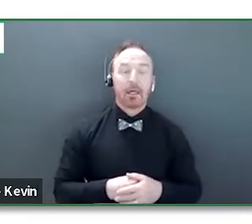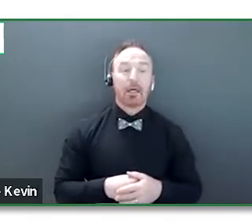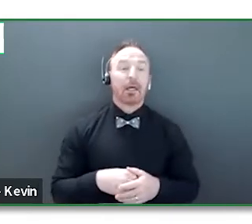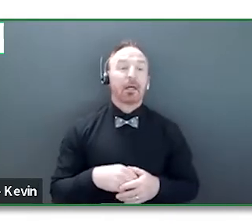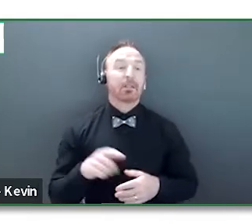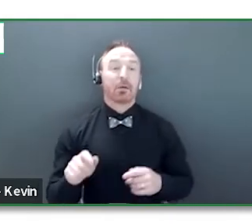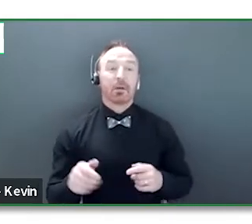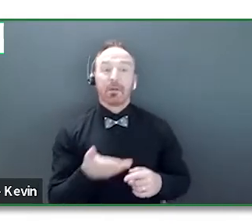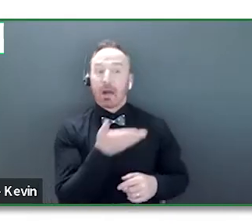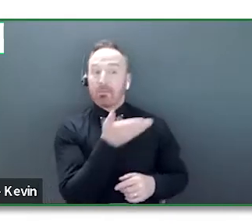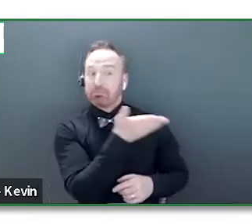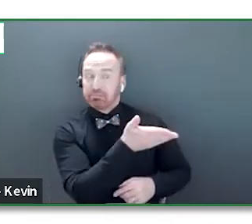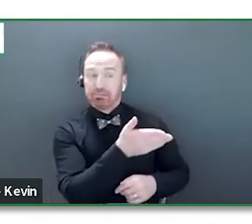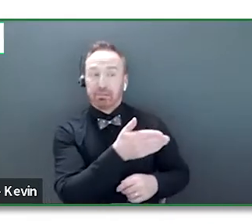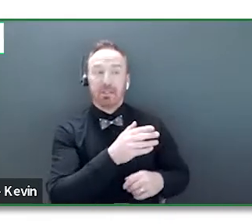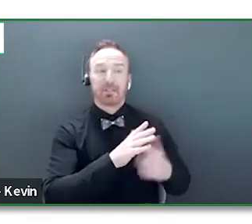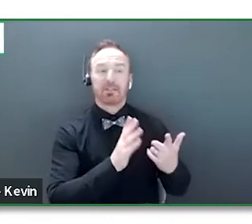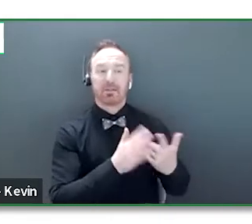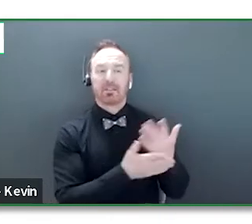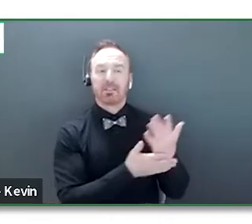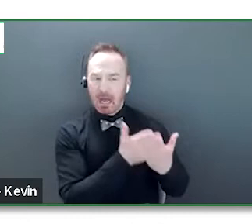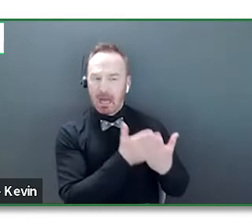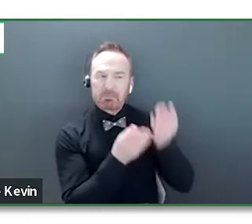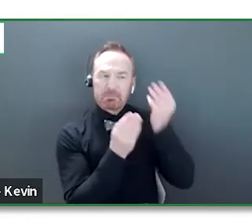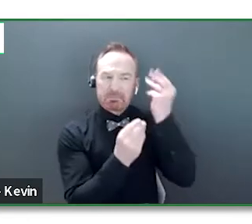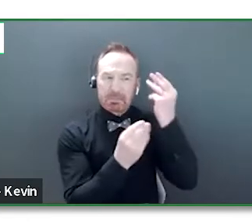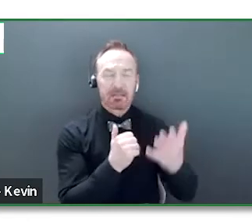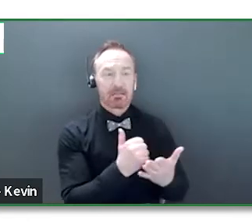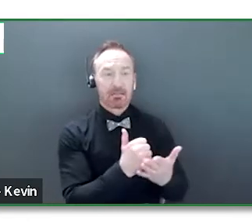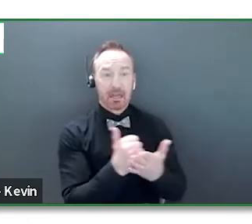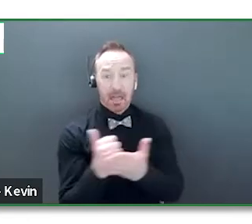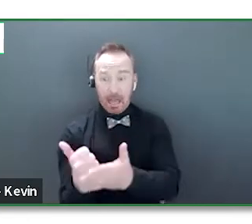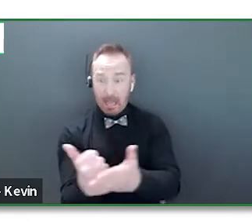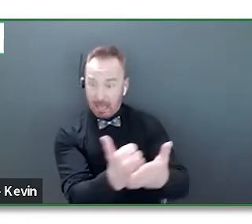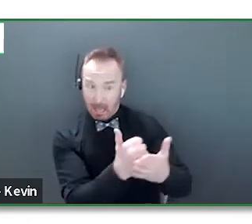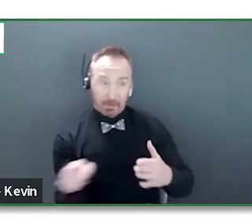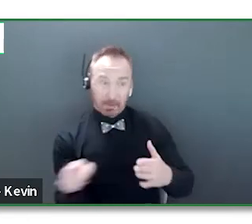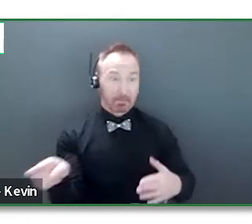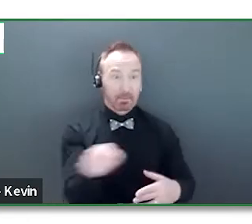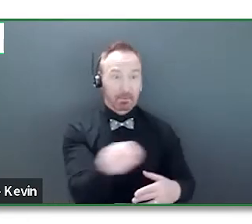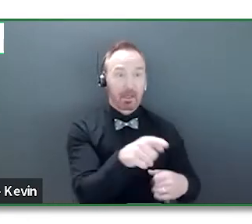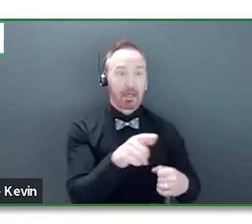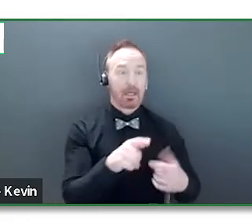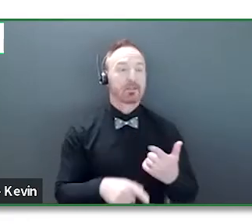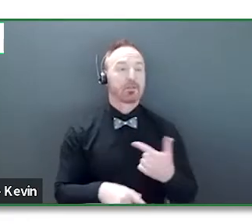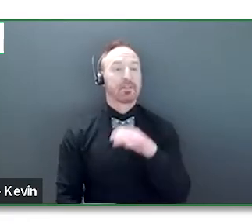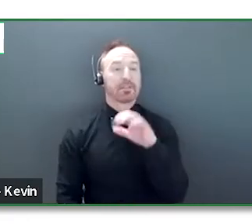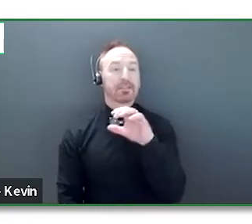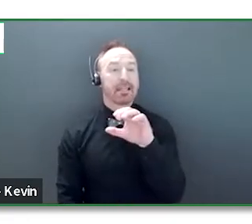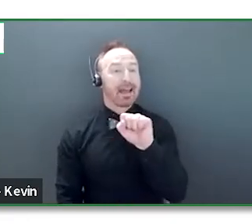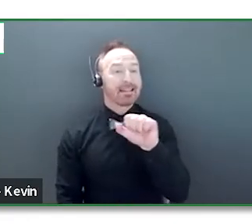help us guide our colleagues in the field. CSA standards. We've got the Treasury Board Accessibility Standard for Real